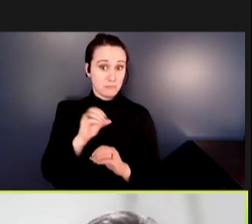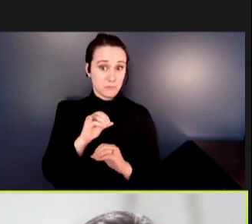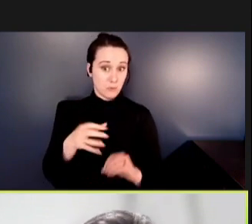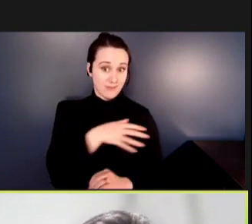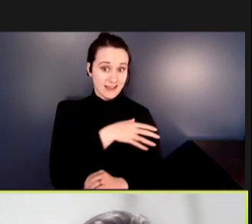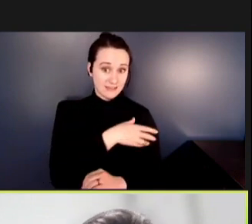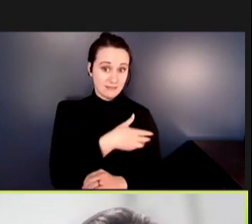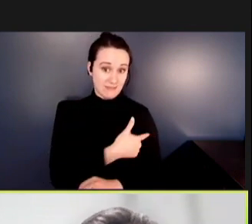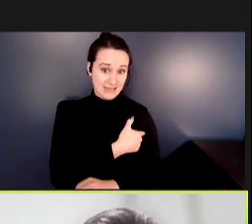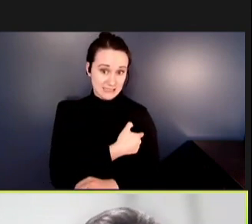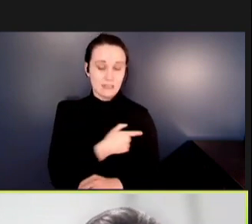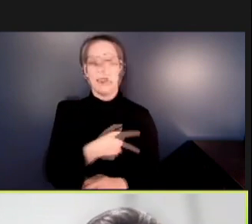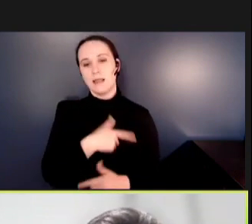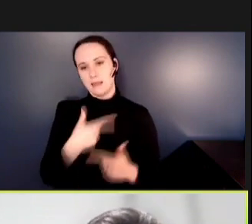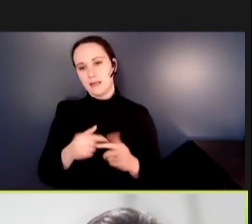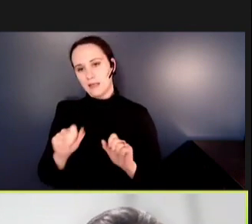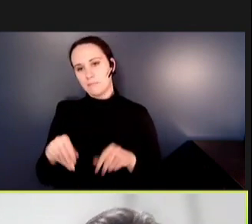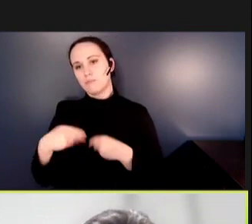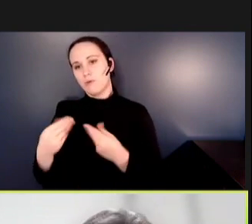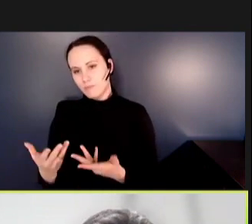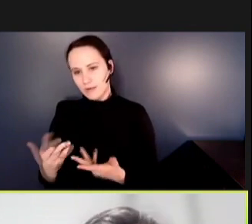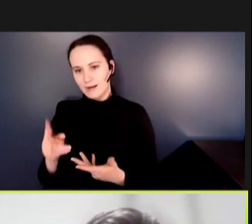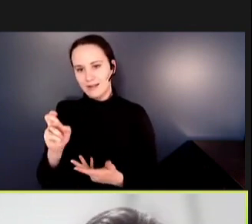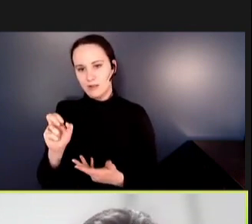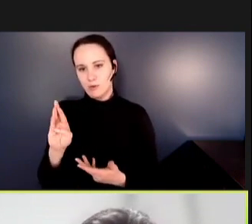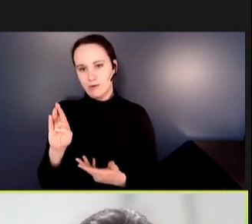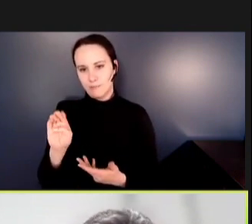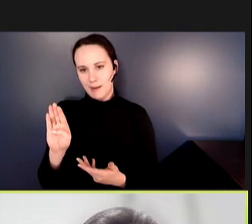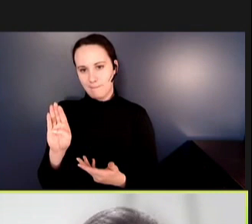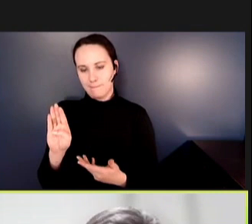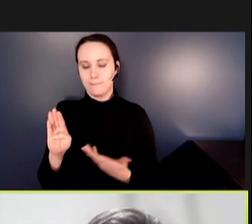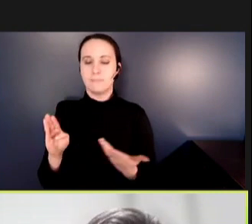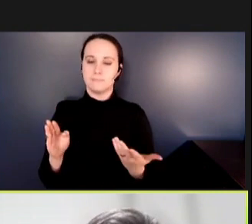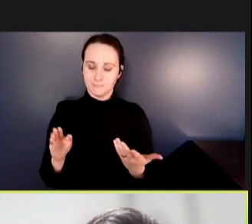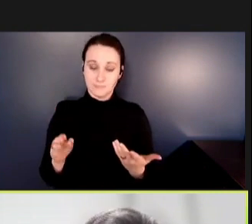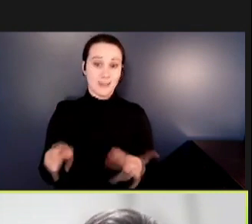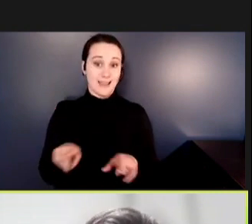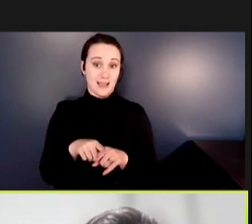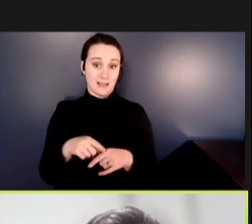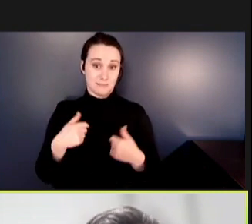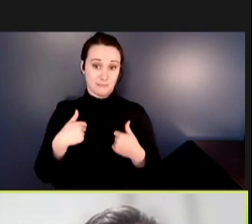it's wonderful to have these opportunities. As a pediatrician, I can tell you how important